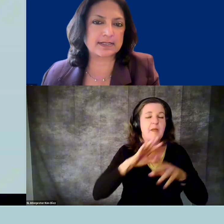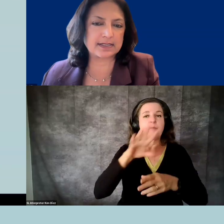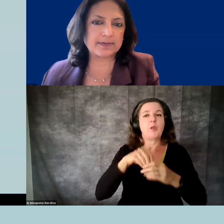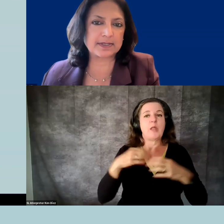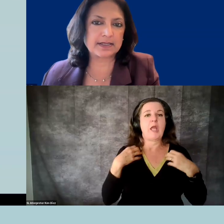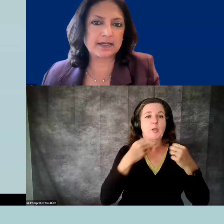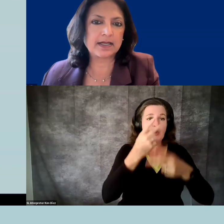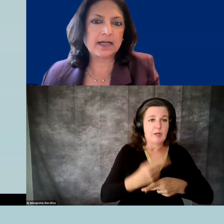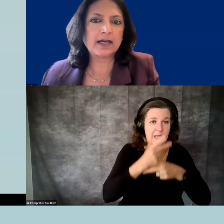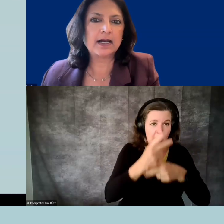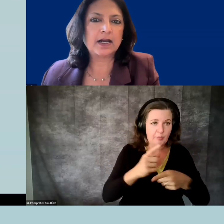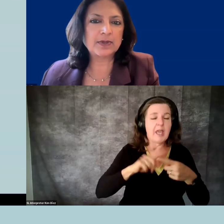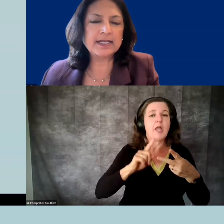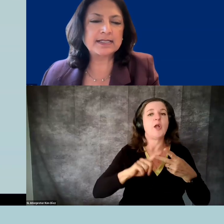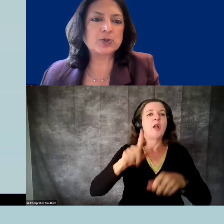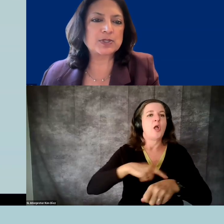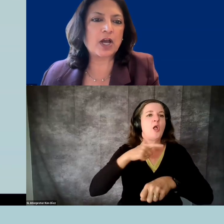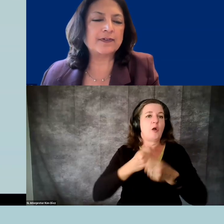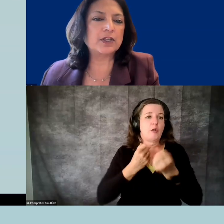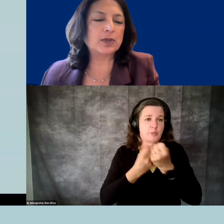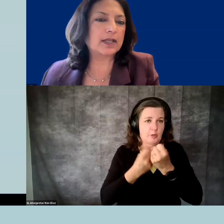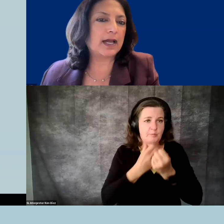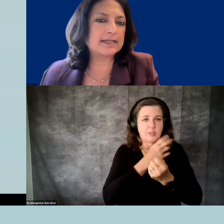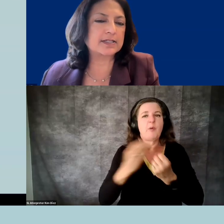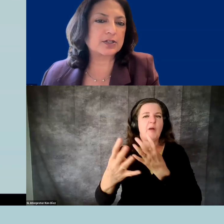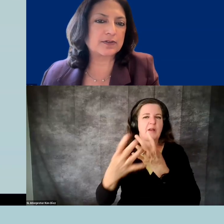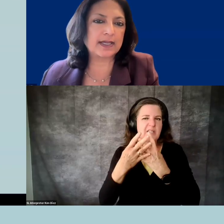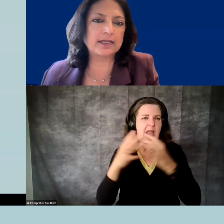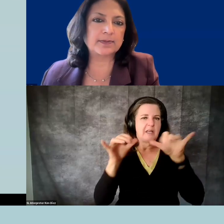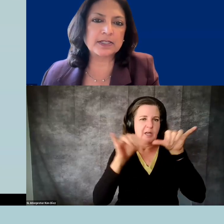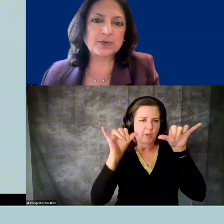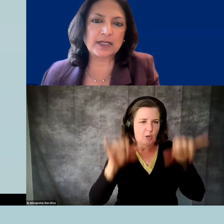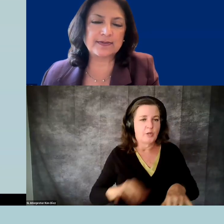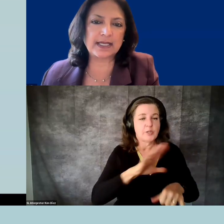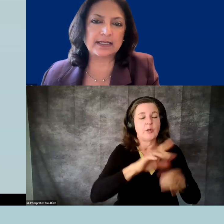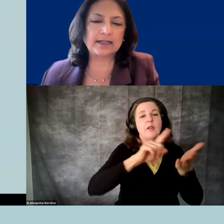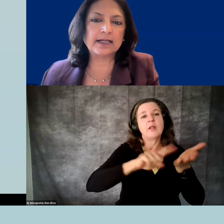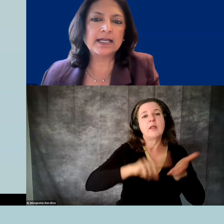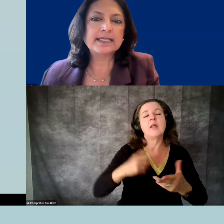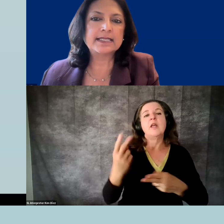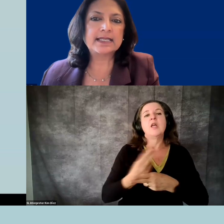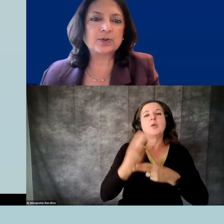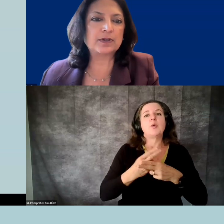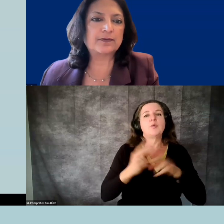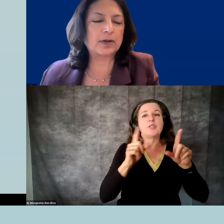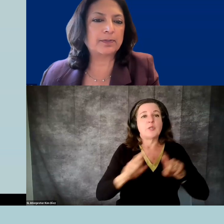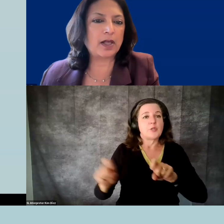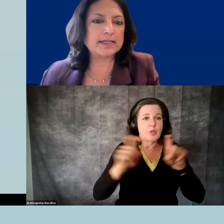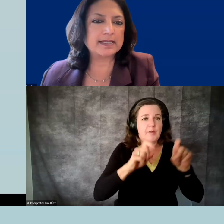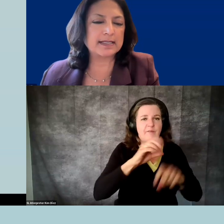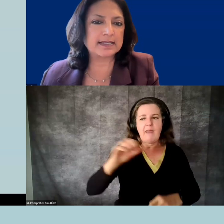systems. Her research, which often utilizes survey and administrative data, seeks to inform policy and